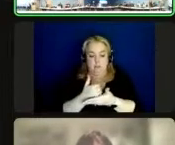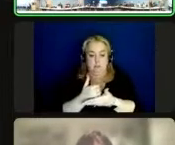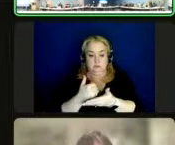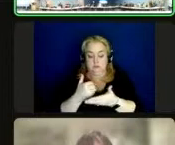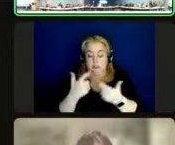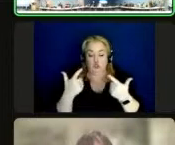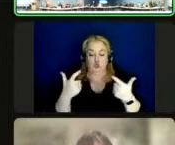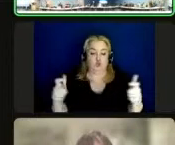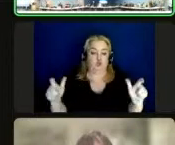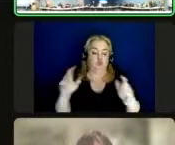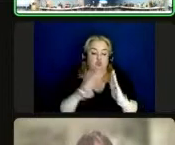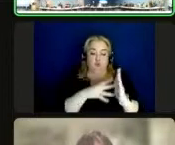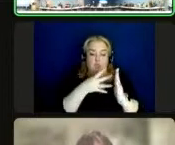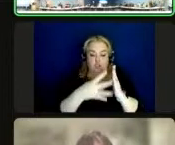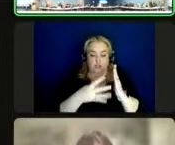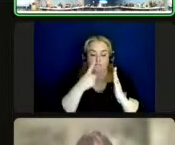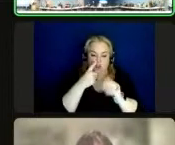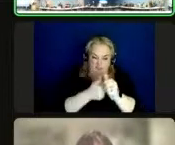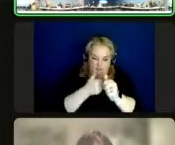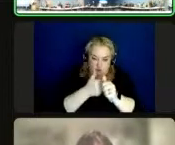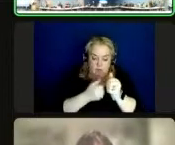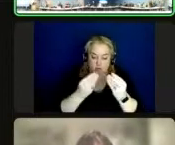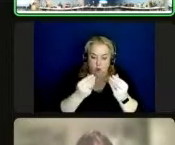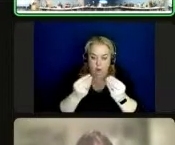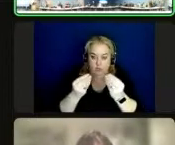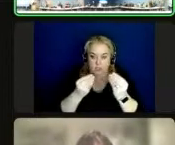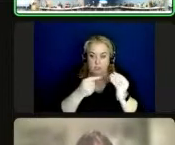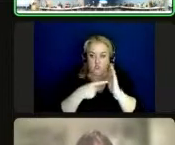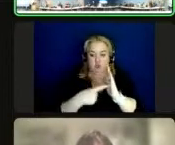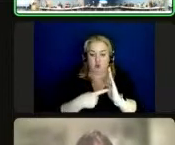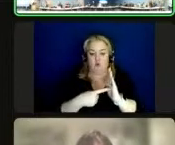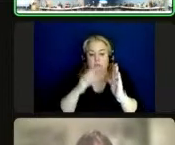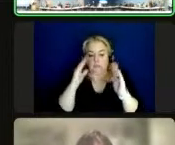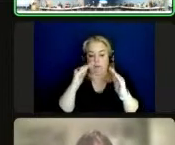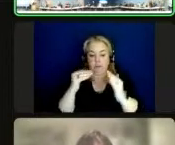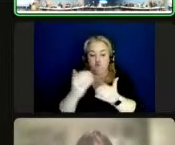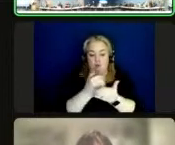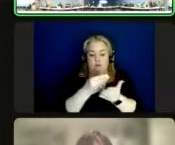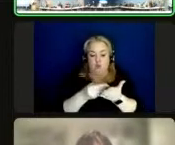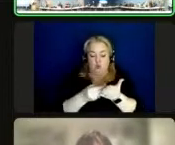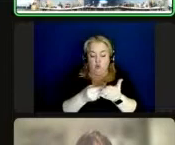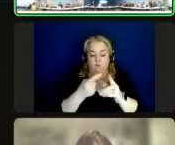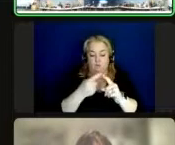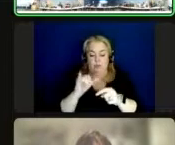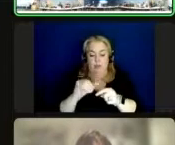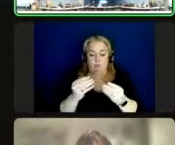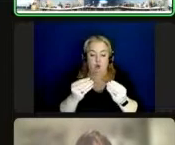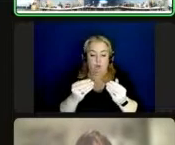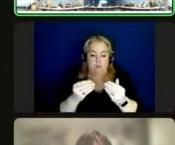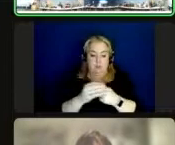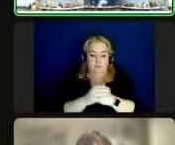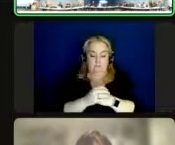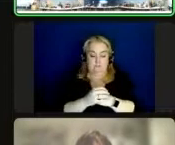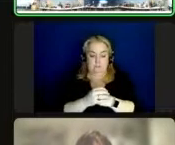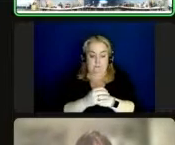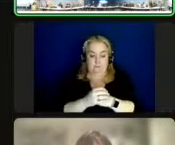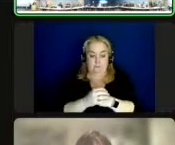THAT WOULD BE SUBJECT TO THIS TAX ANDHEN ASSEMBLE THEM